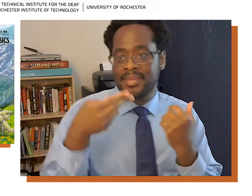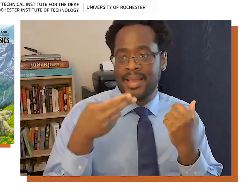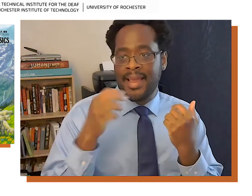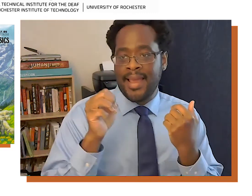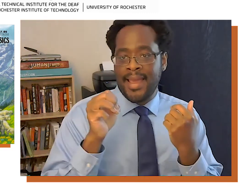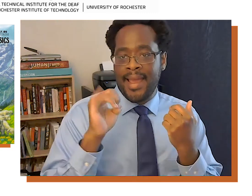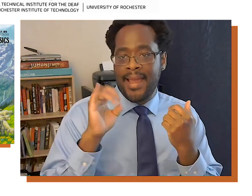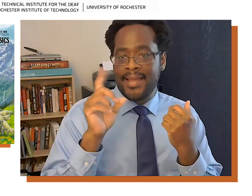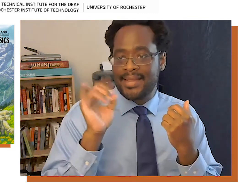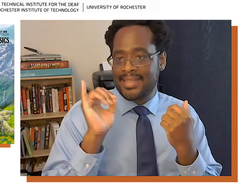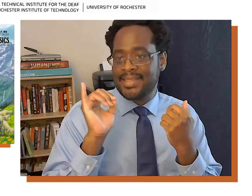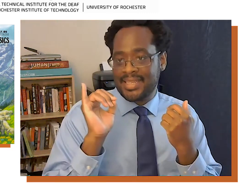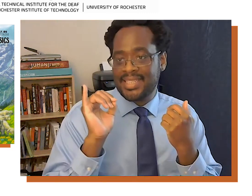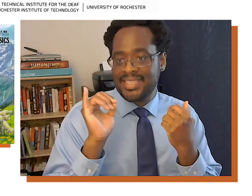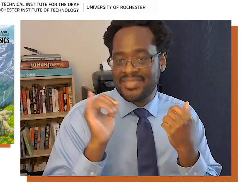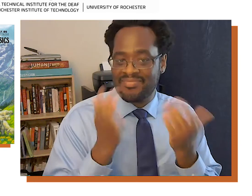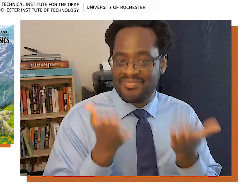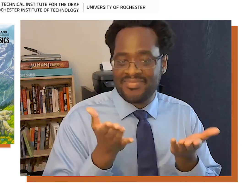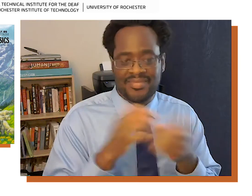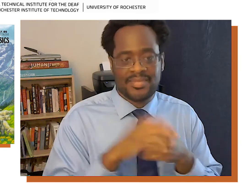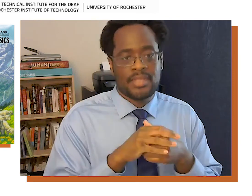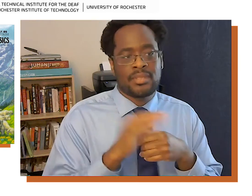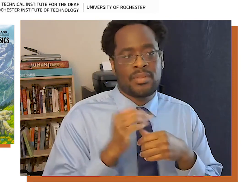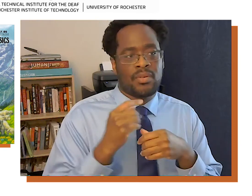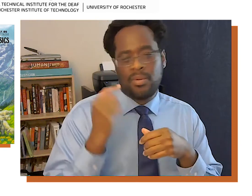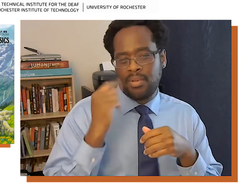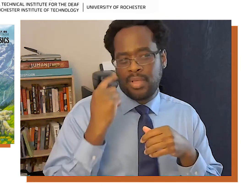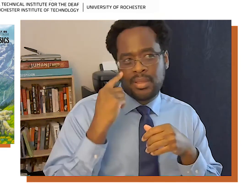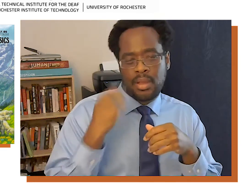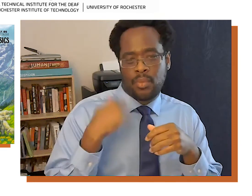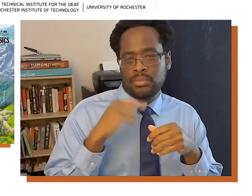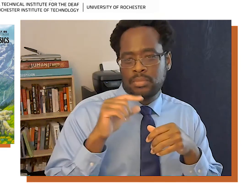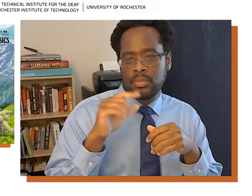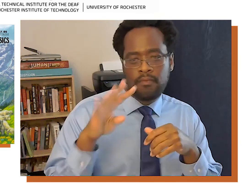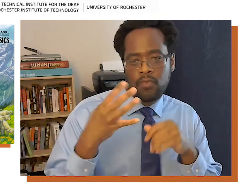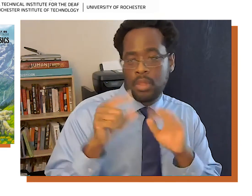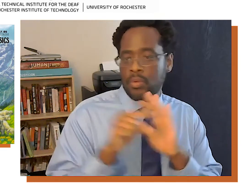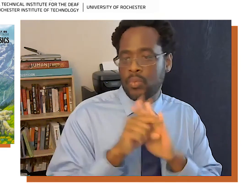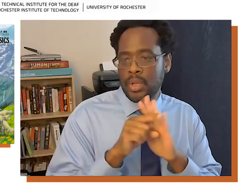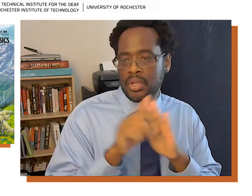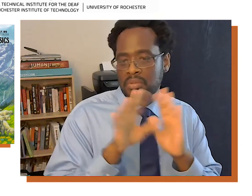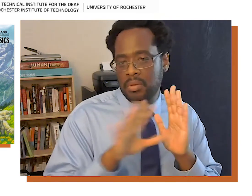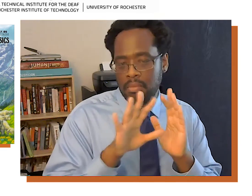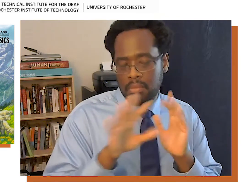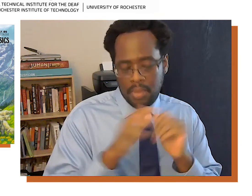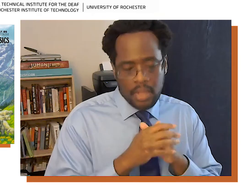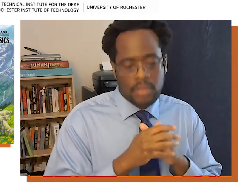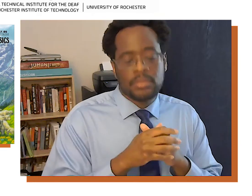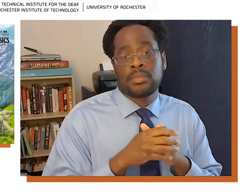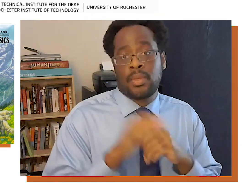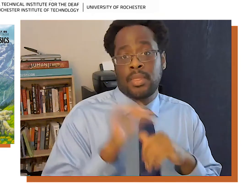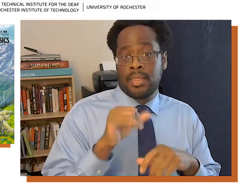was the book "Heidi." I think I was about fourth grade...